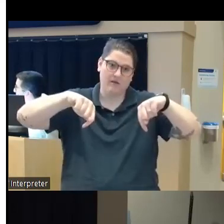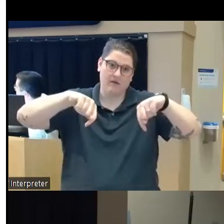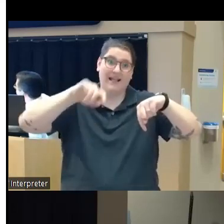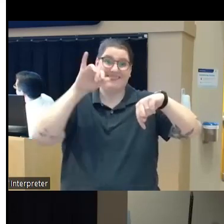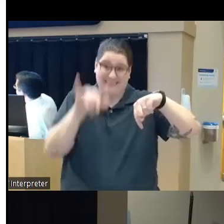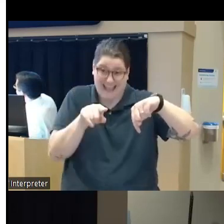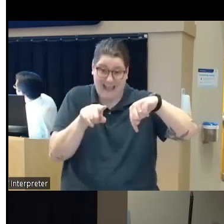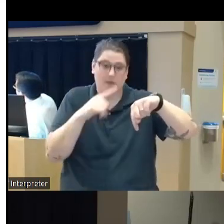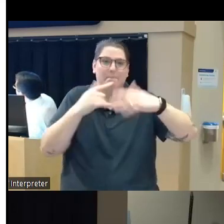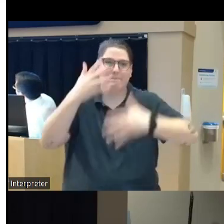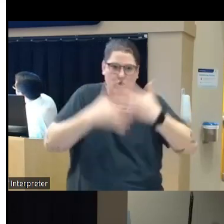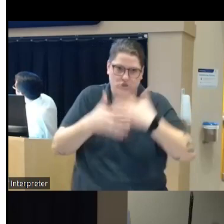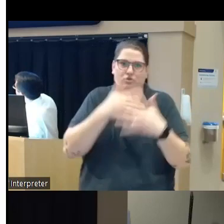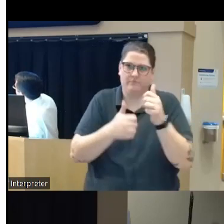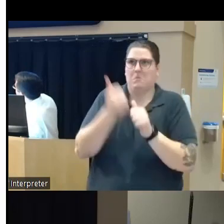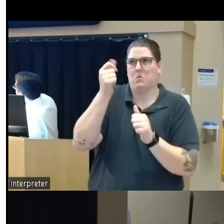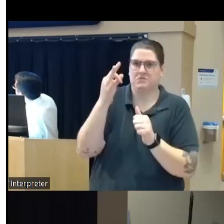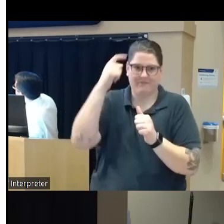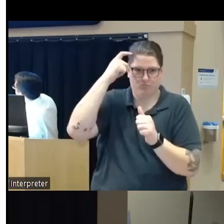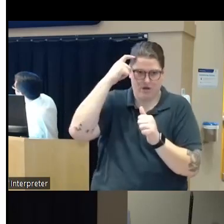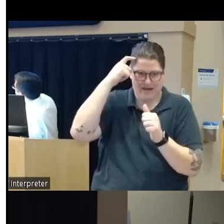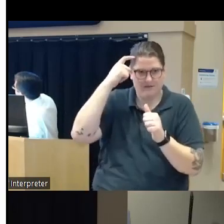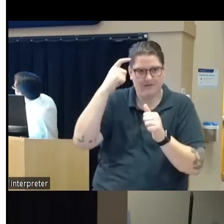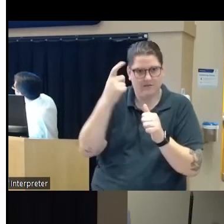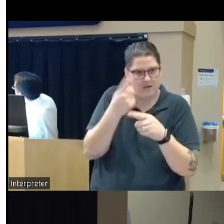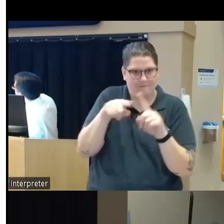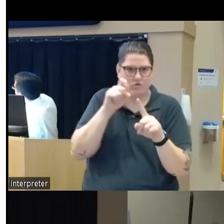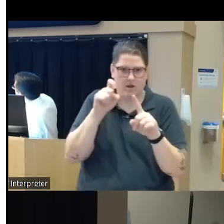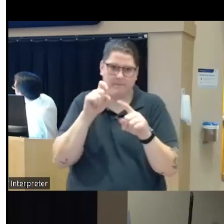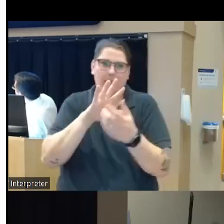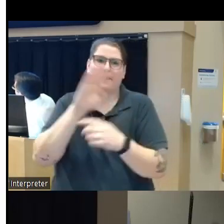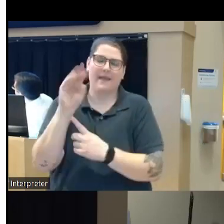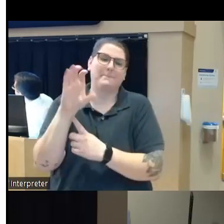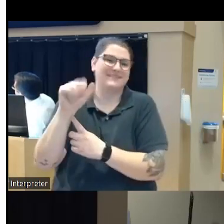perfuse at least a large proportion of the brain you have this middle cerebral artery and then you